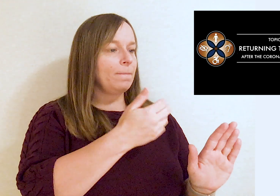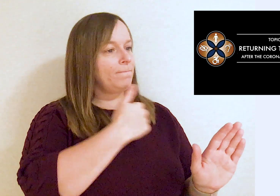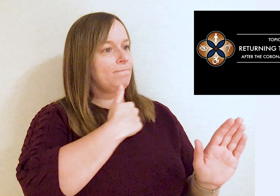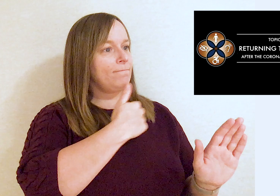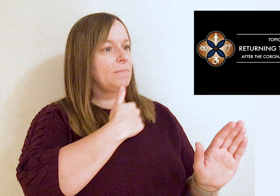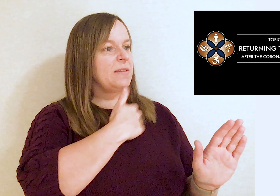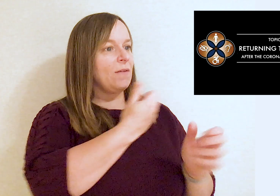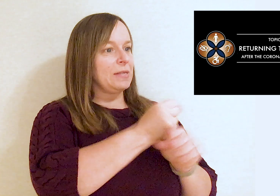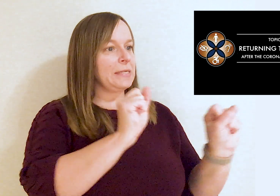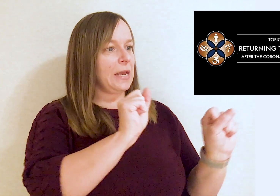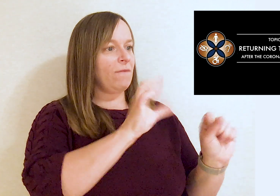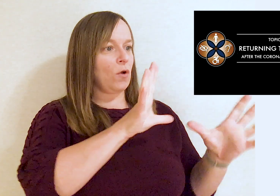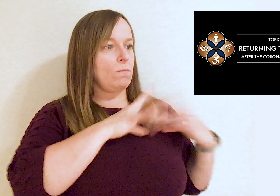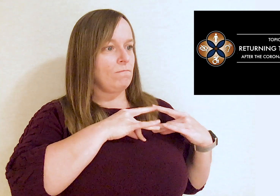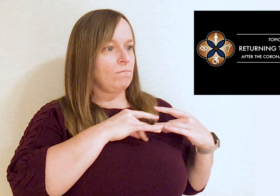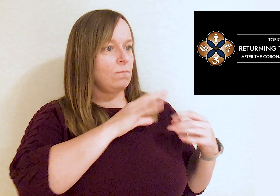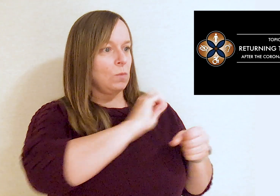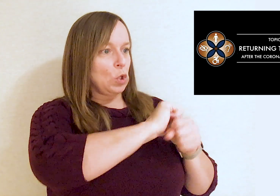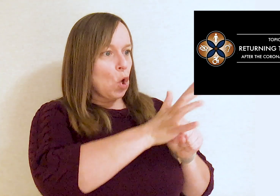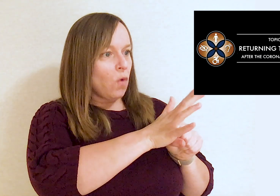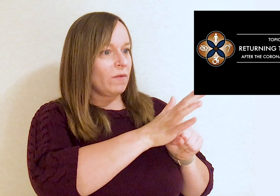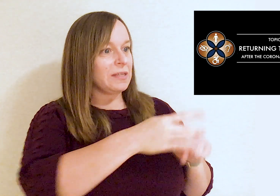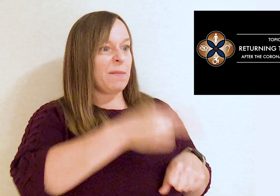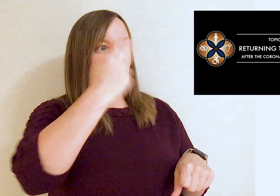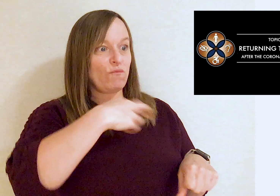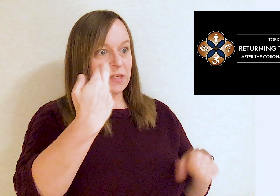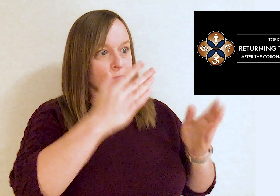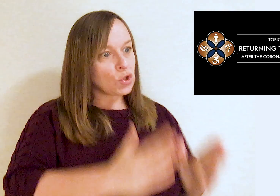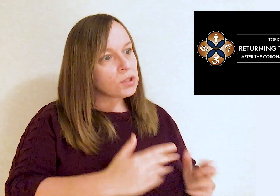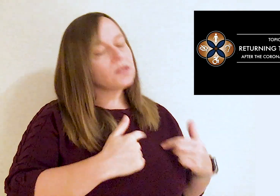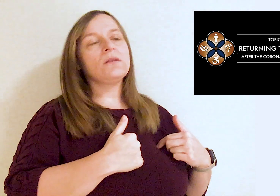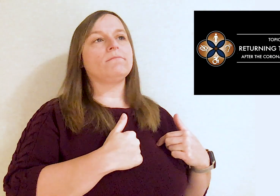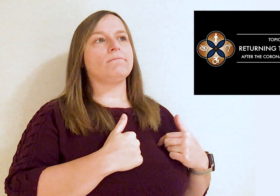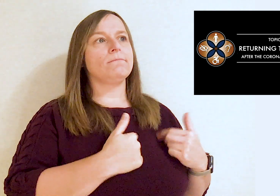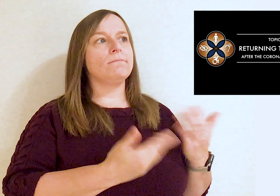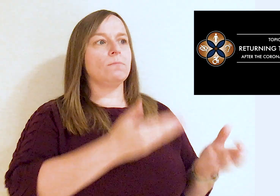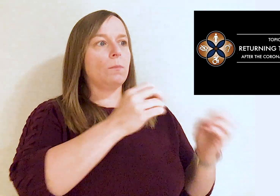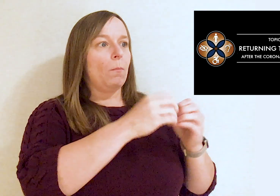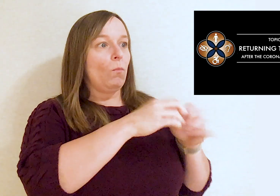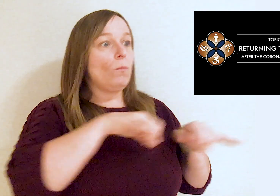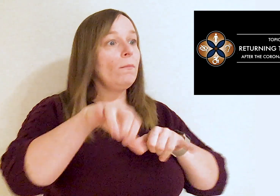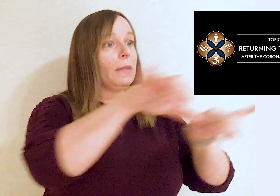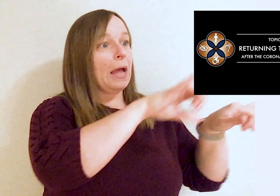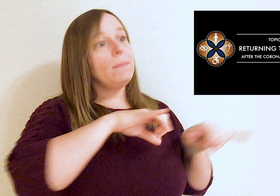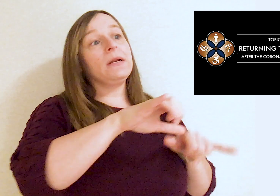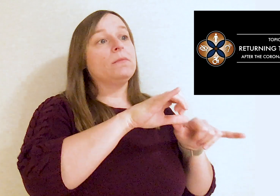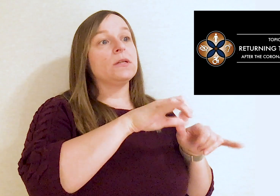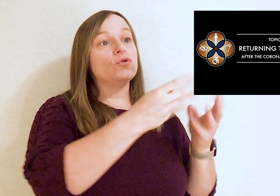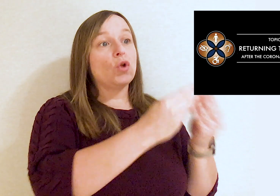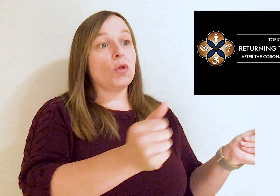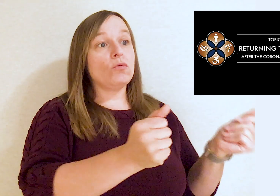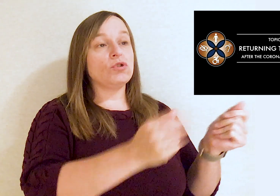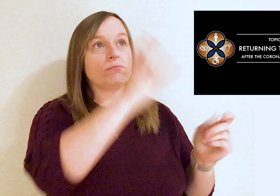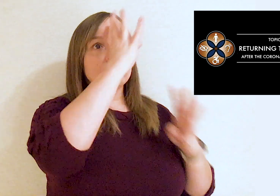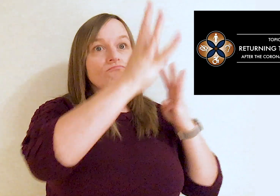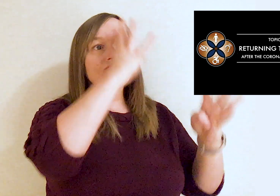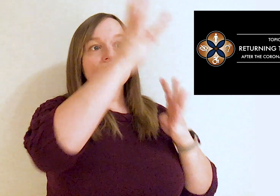yourself safe from COVID-19 because you're particularly vulnerable. There may be more commonality between the different solutions that people come up with and